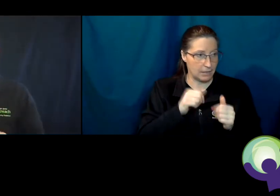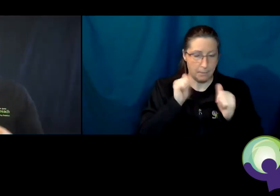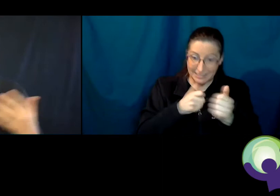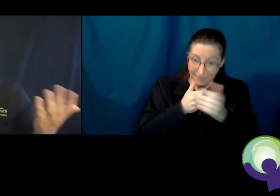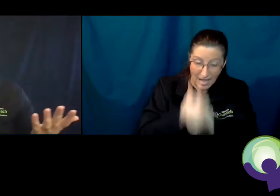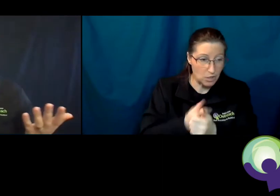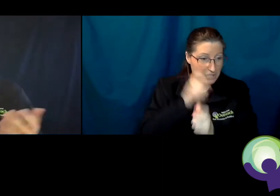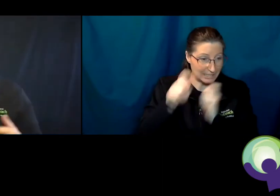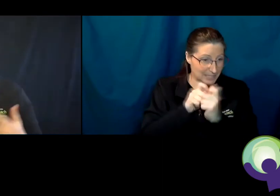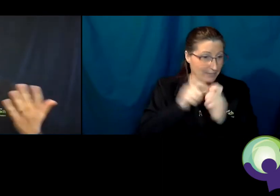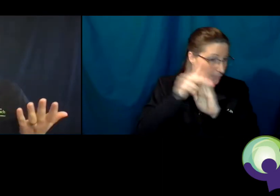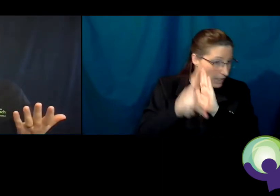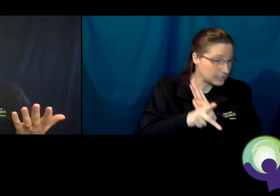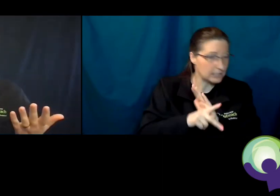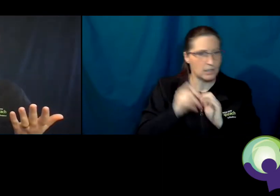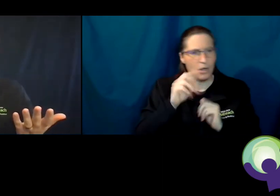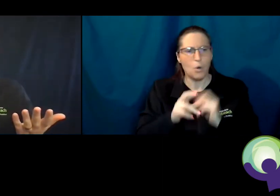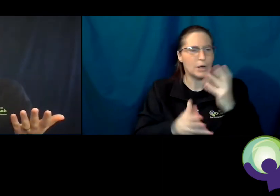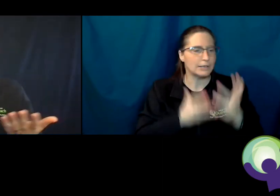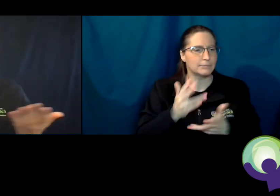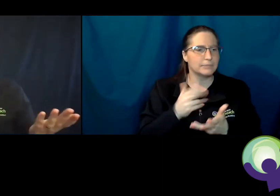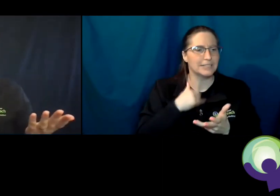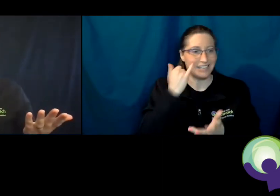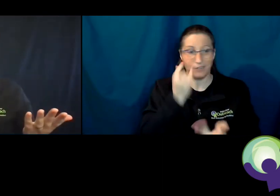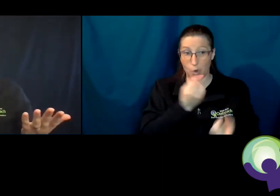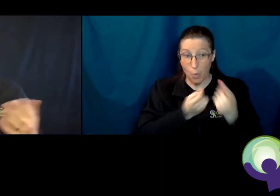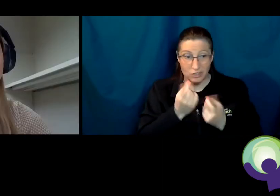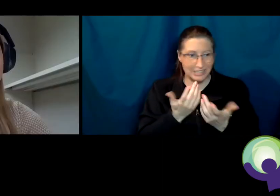and how to solve conflict? Or if they have a question or they're stuck on something